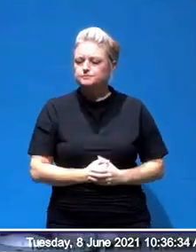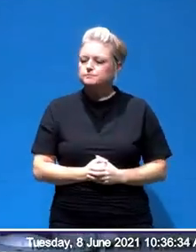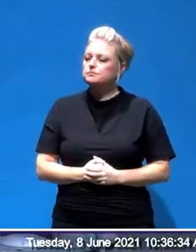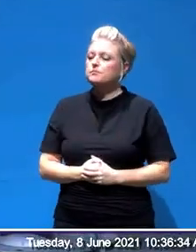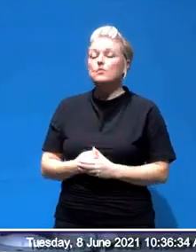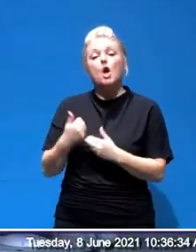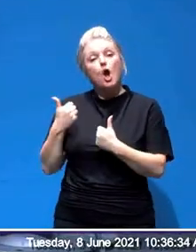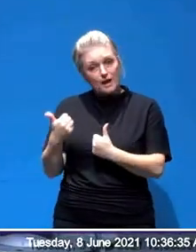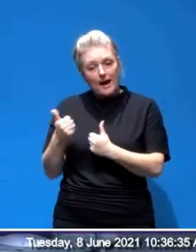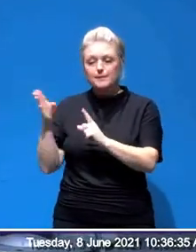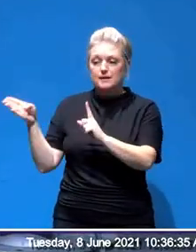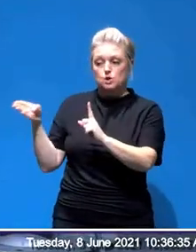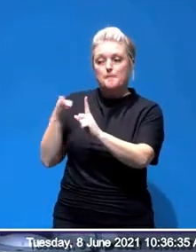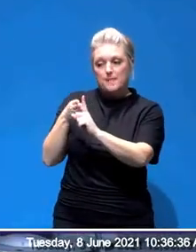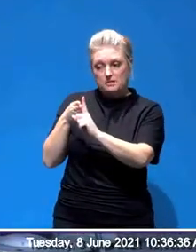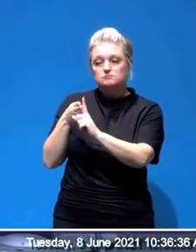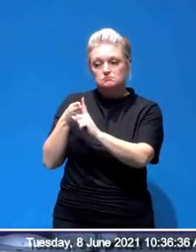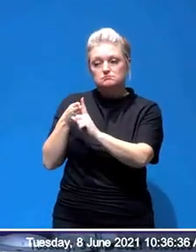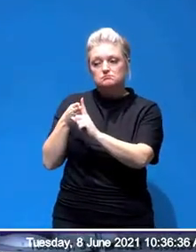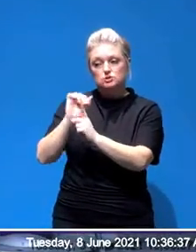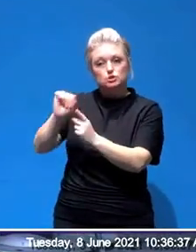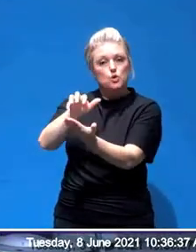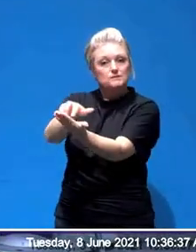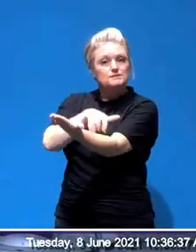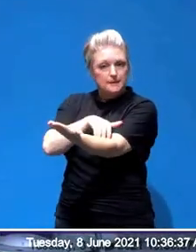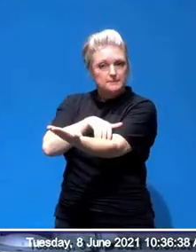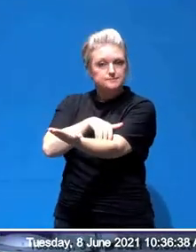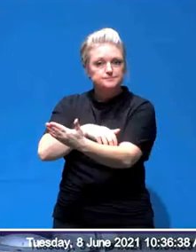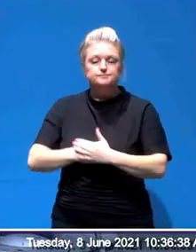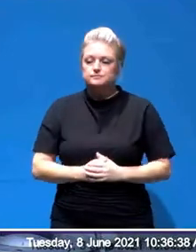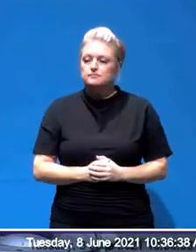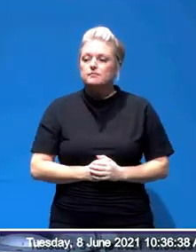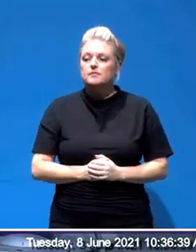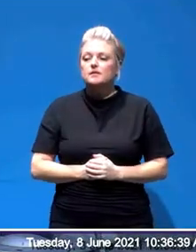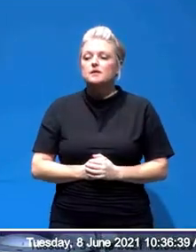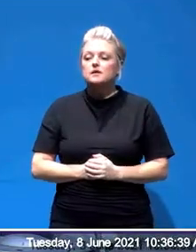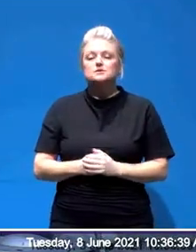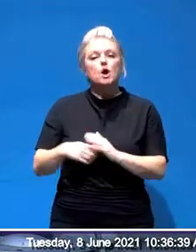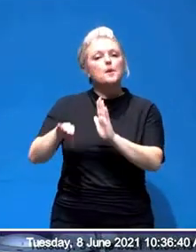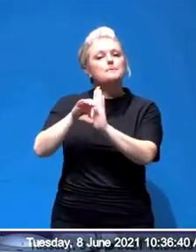Can I take you back to pick up from where you left off. We were at the end of paragraph 45.